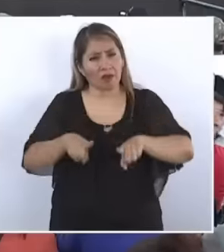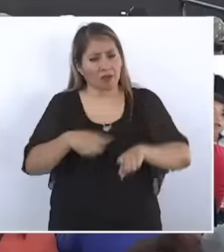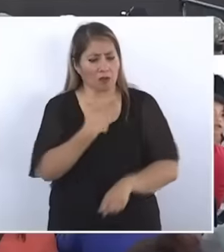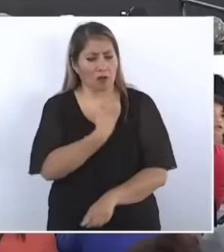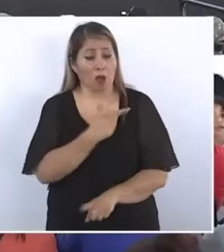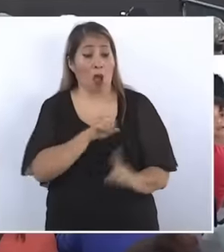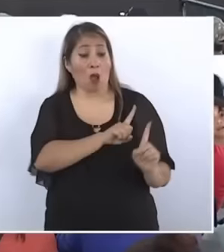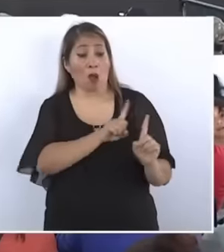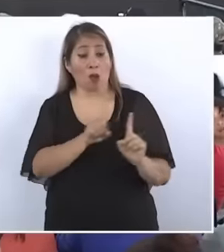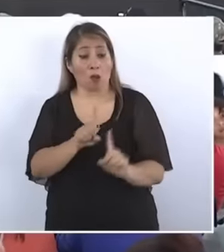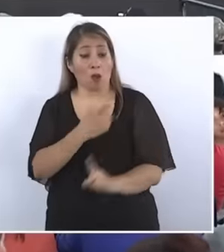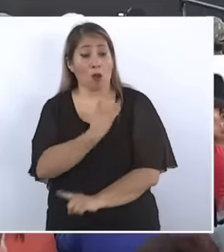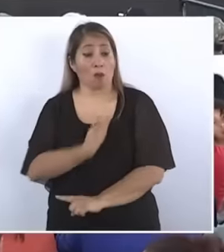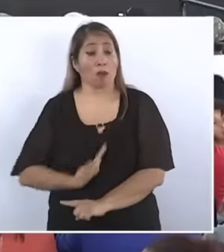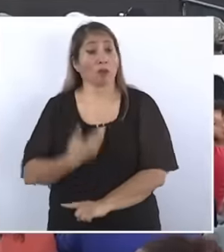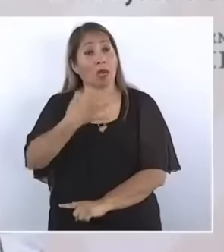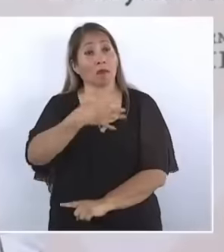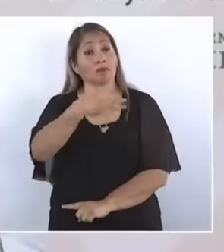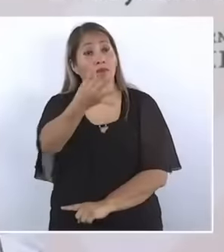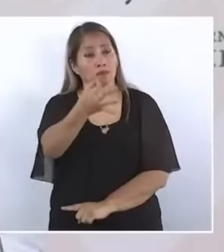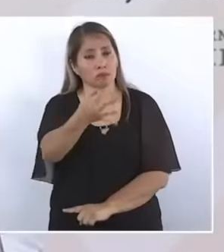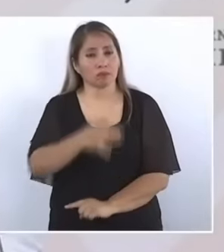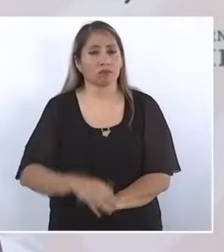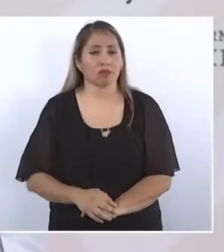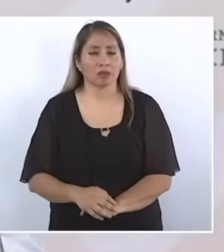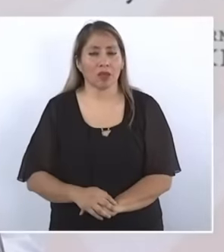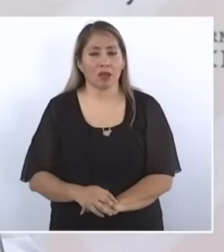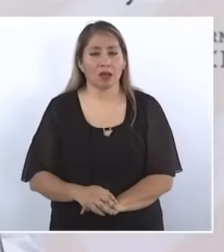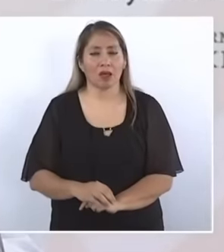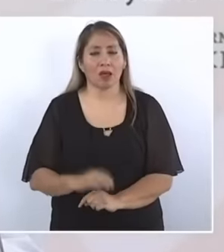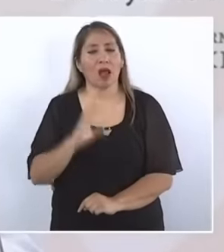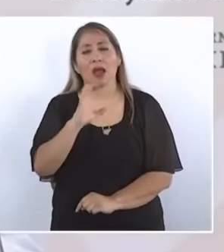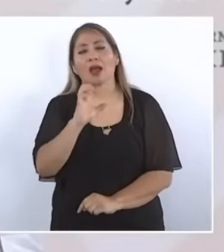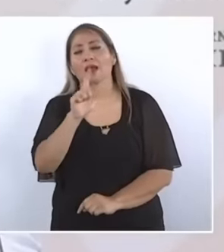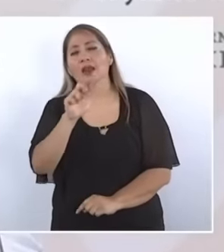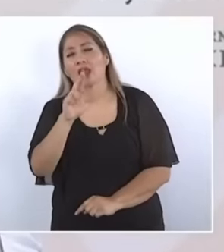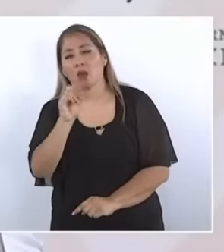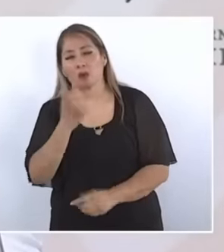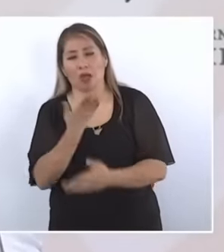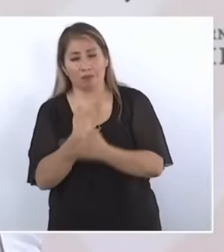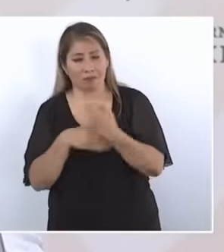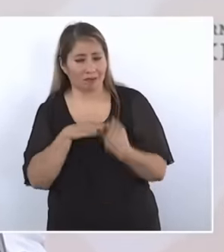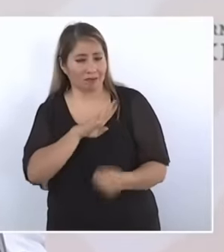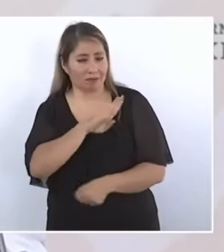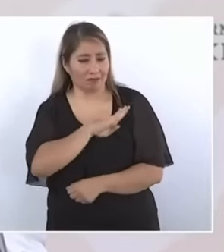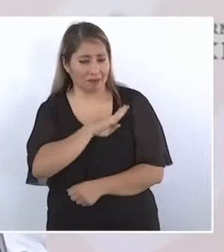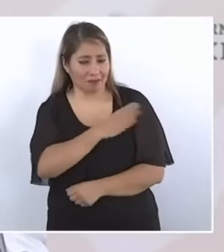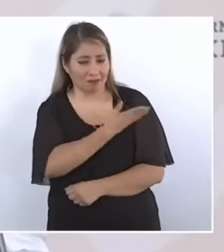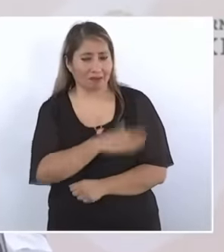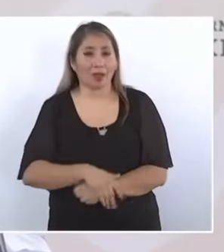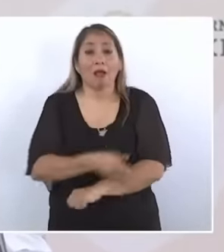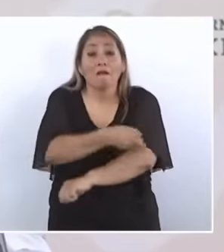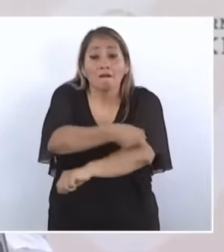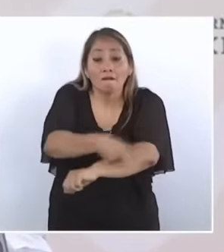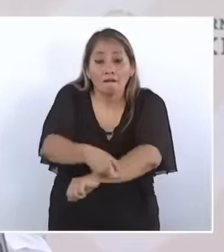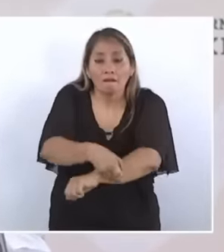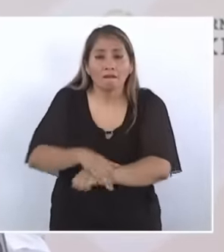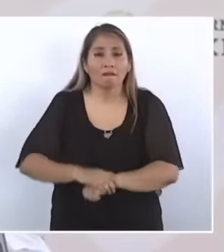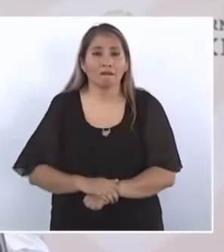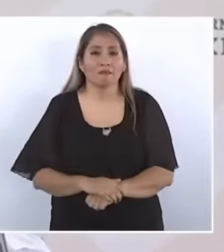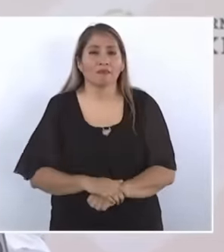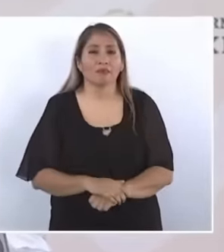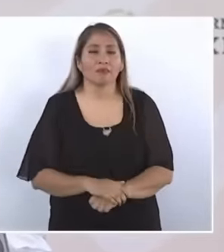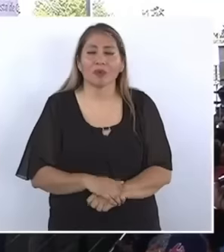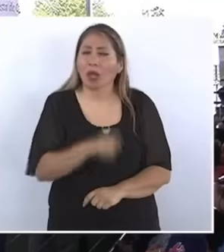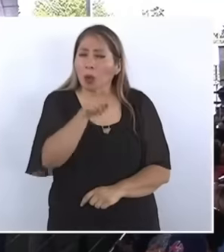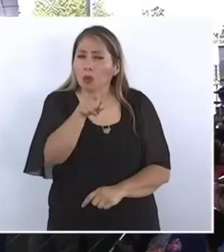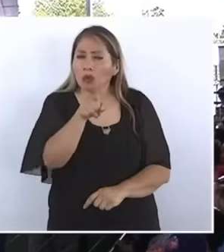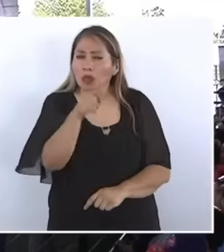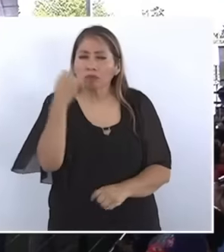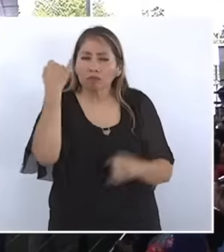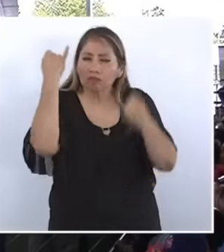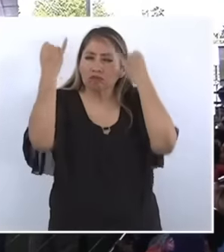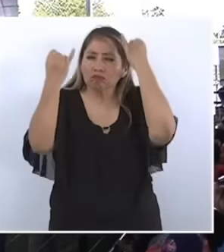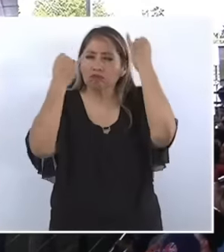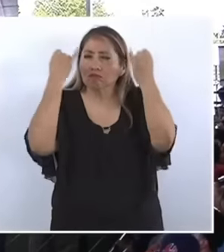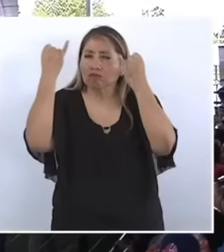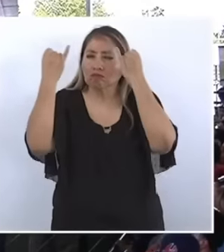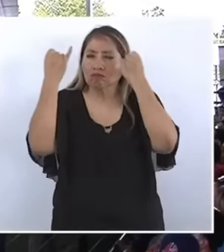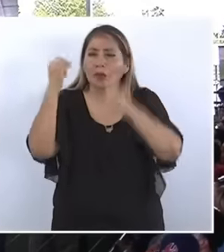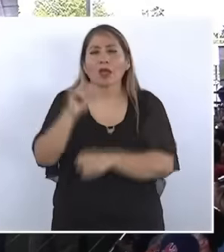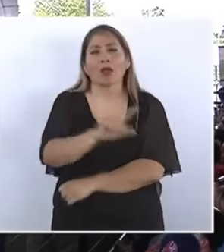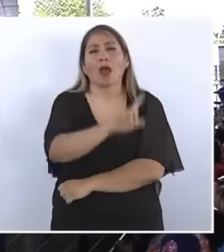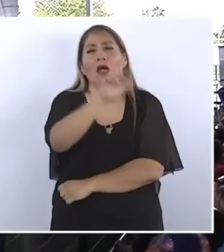elect Claudia sh imagine what it means that after